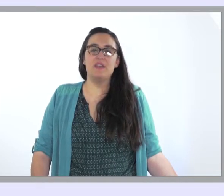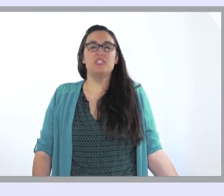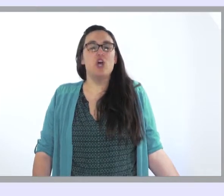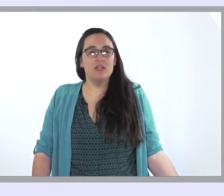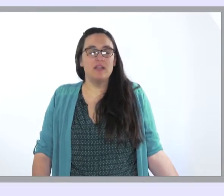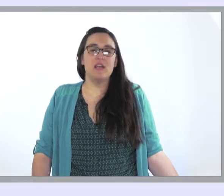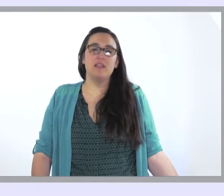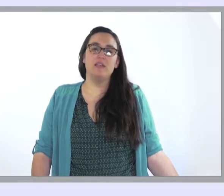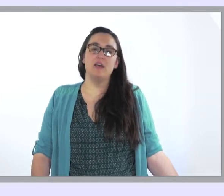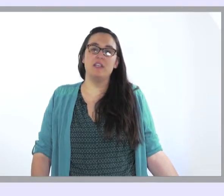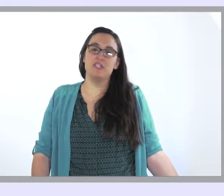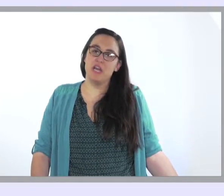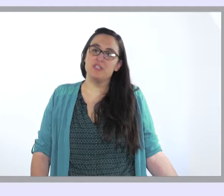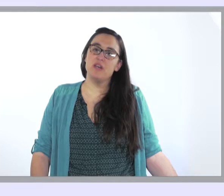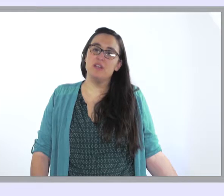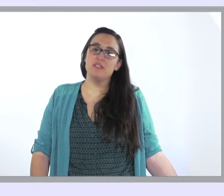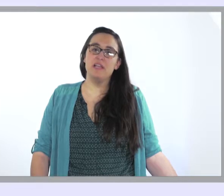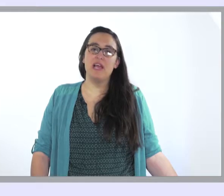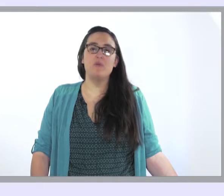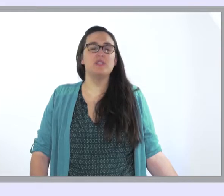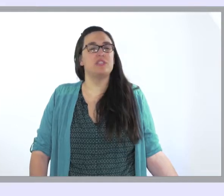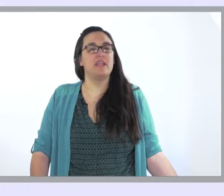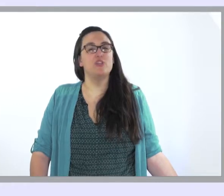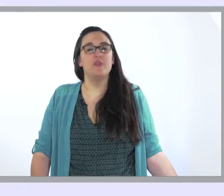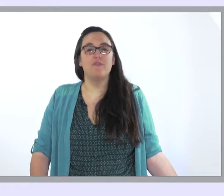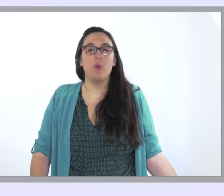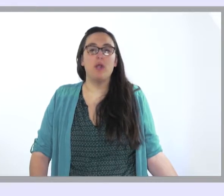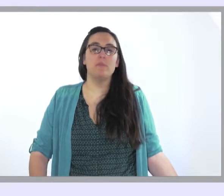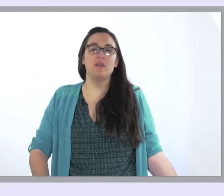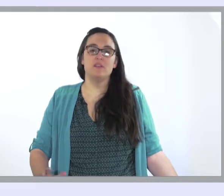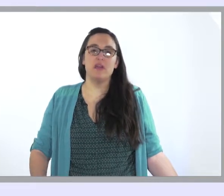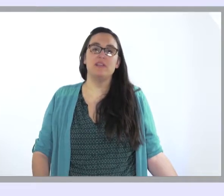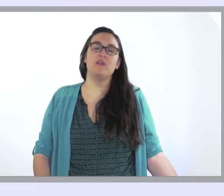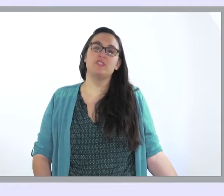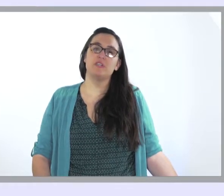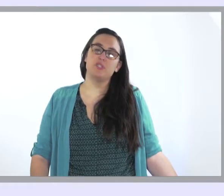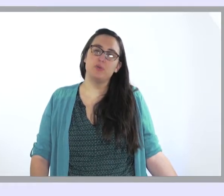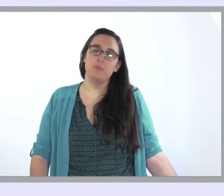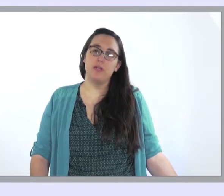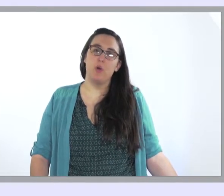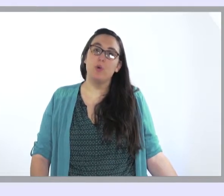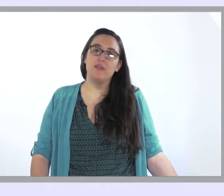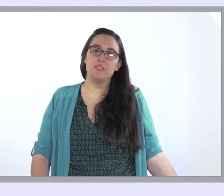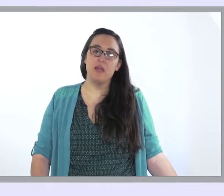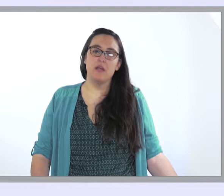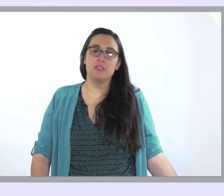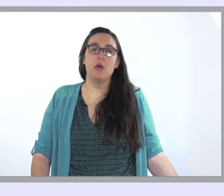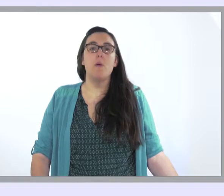There is not exactly an international sign language as a uniform sign language understood by all signers